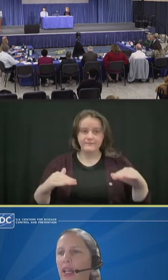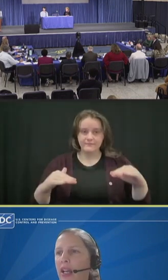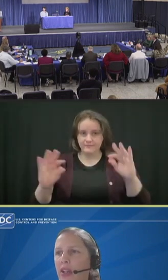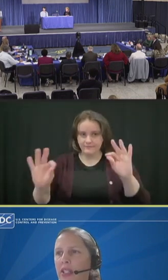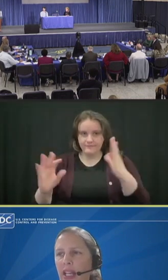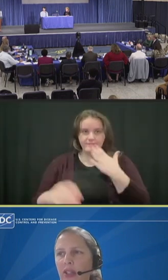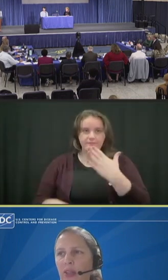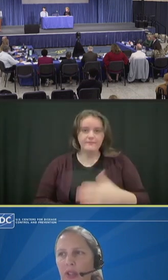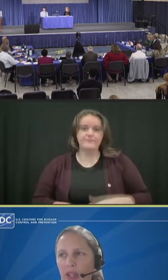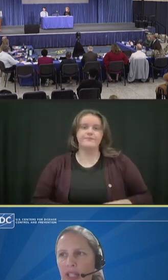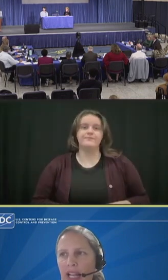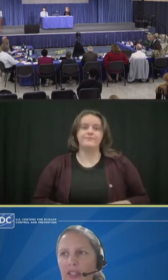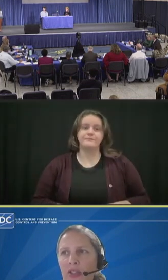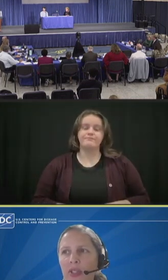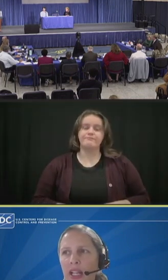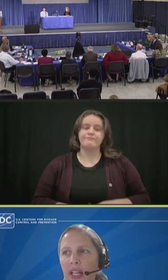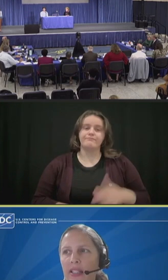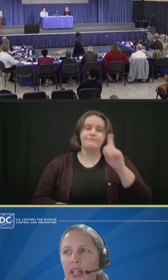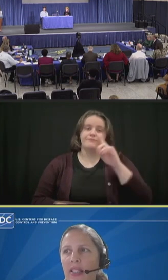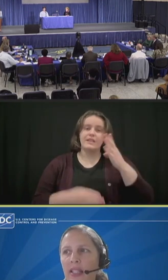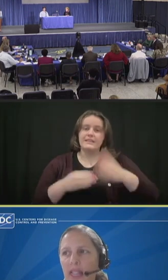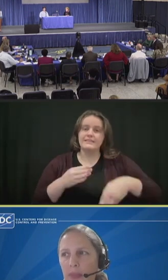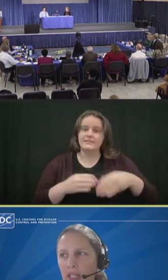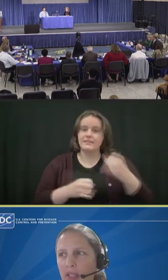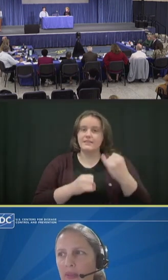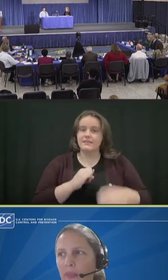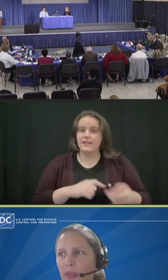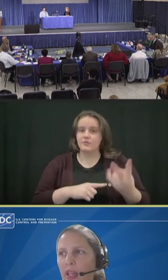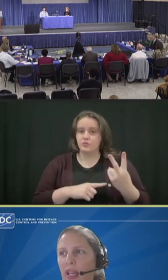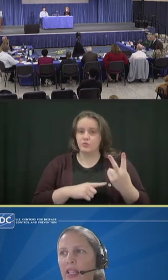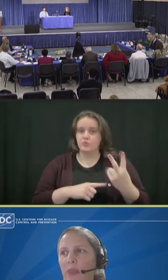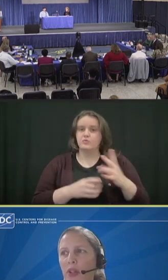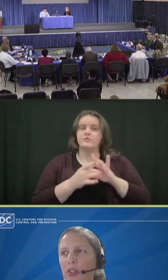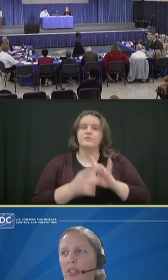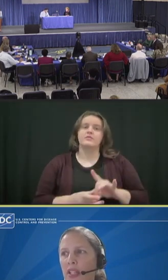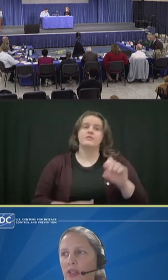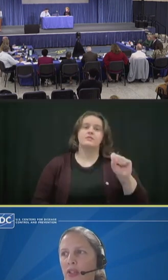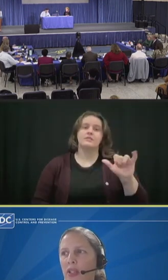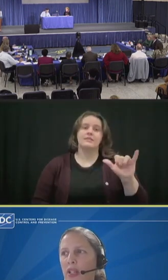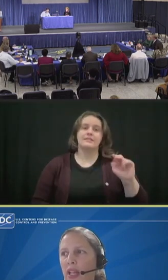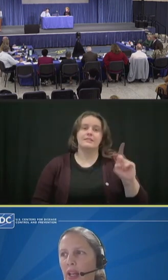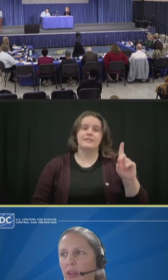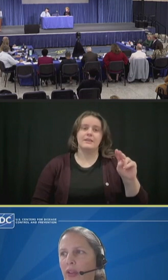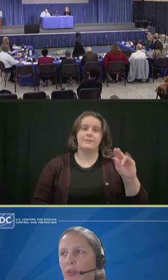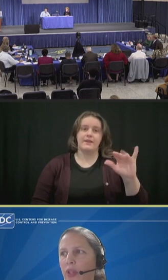I thought to end with the last two slides on syndemics. As person-centered health really